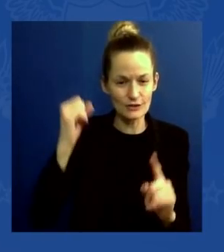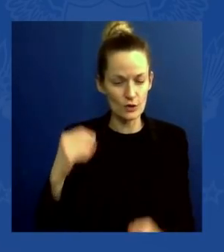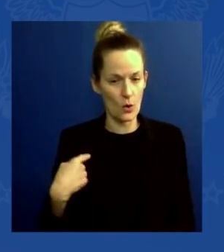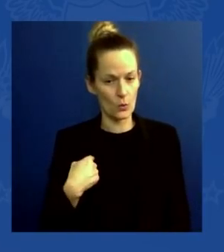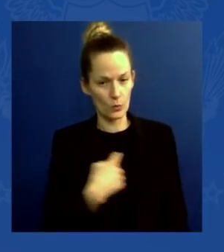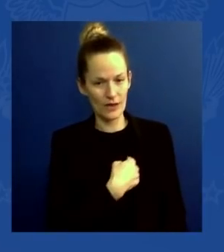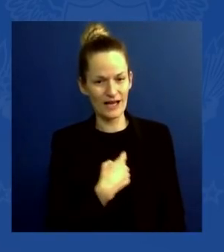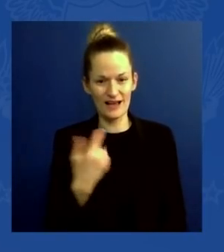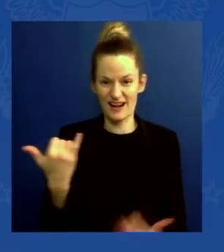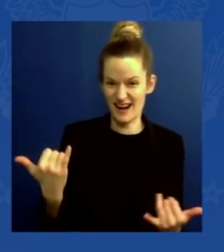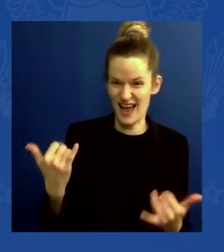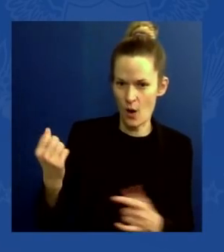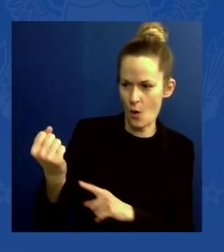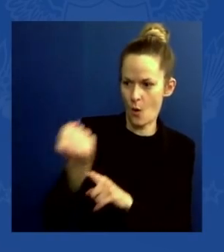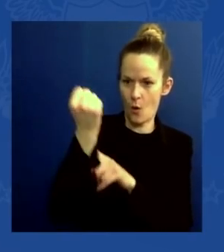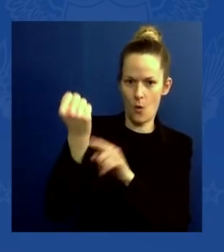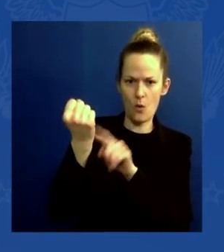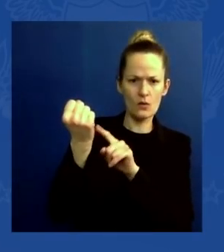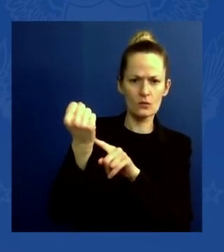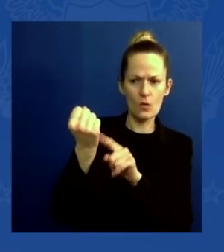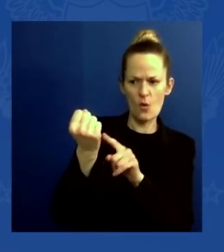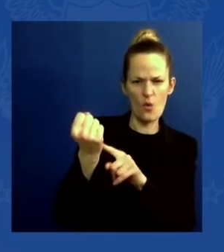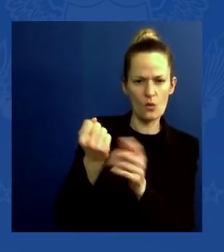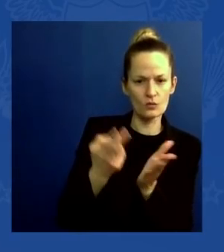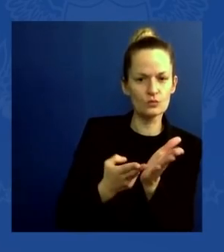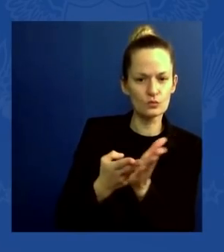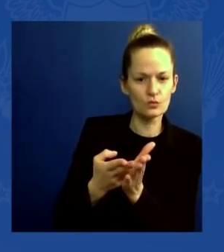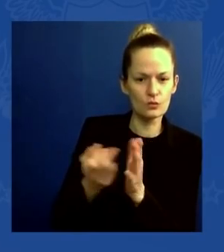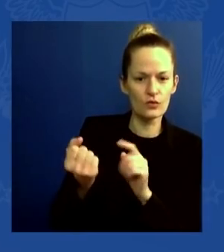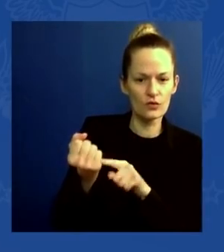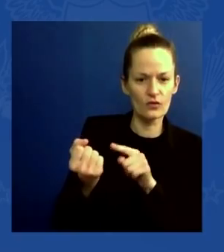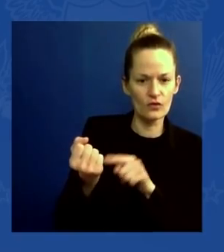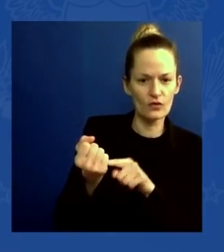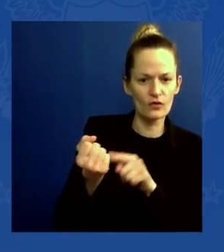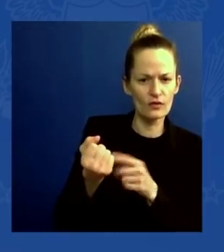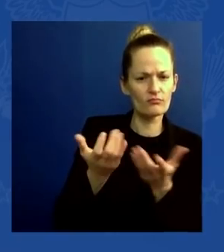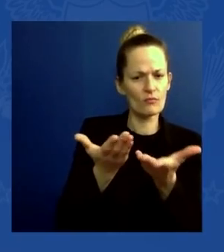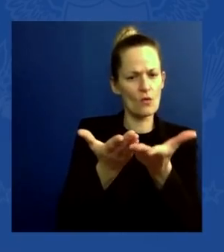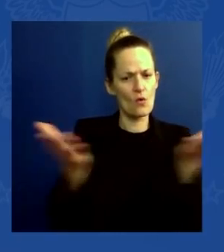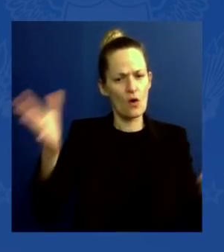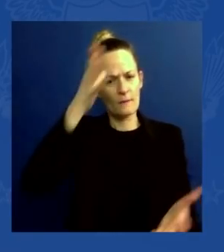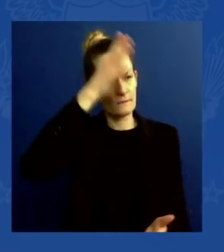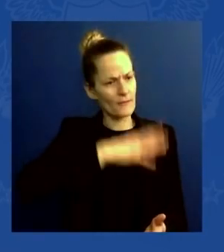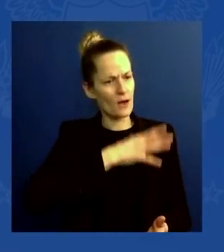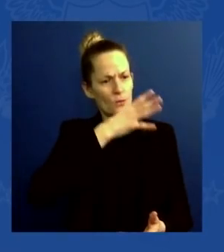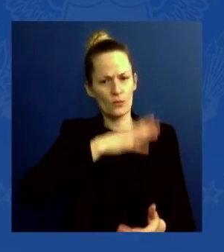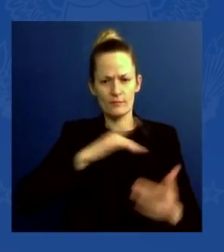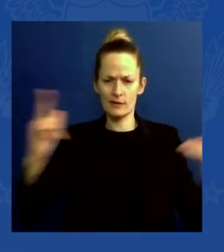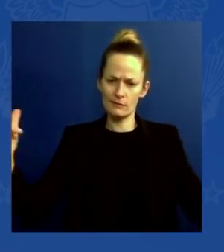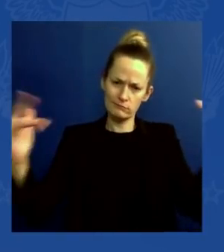And I really have faith in the American people. I know we're divided, I know how mean it can get,